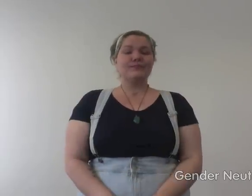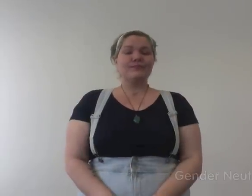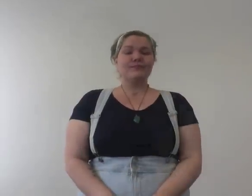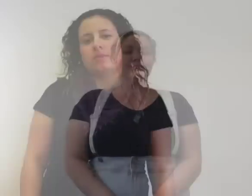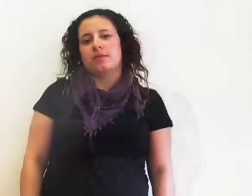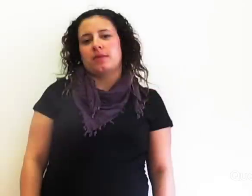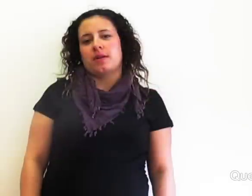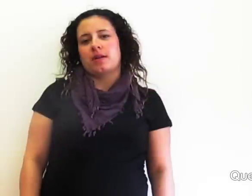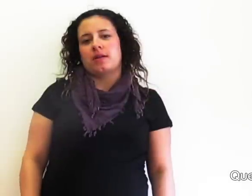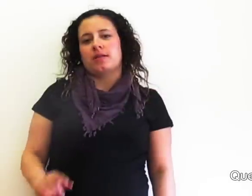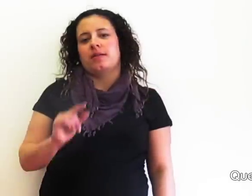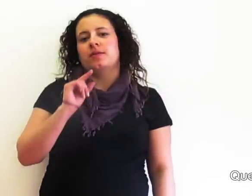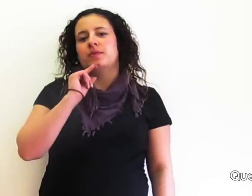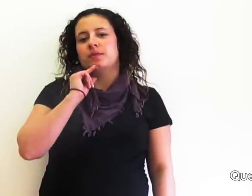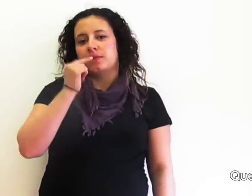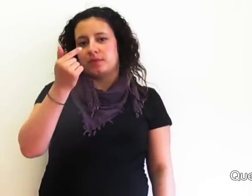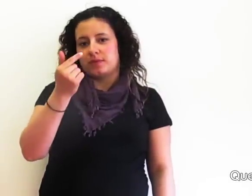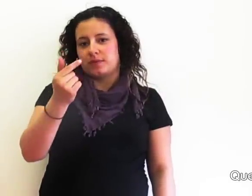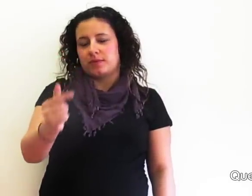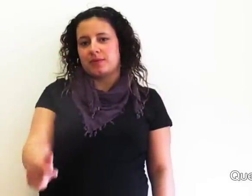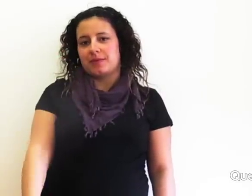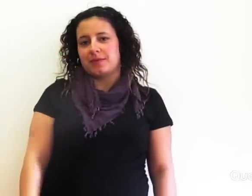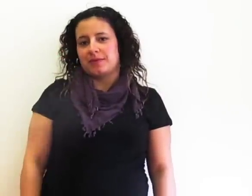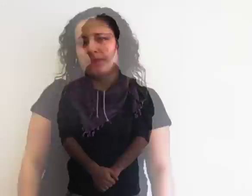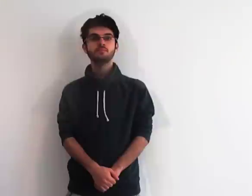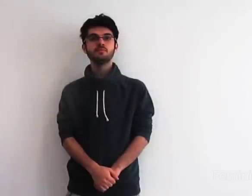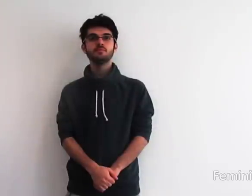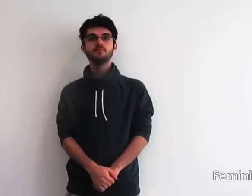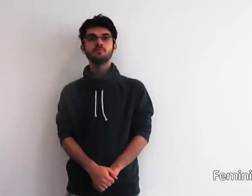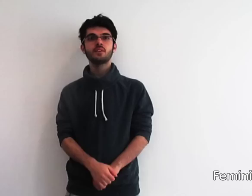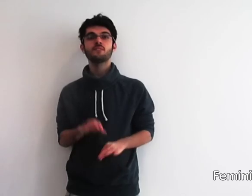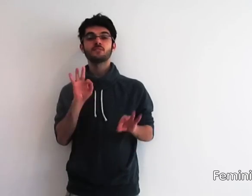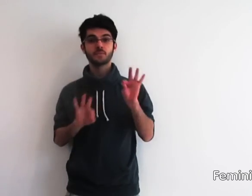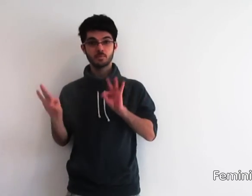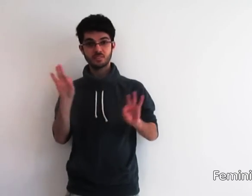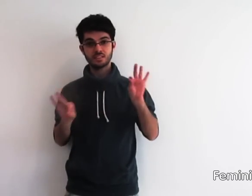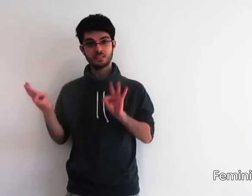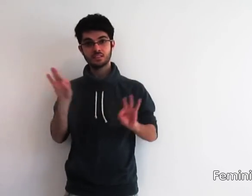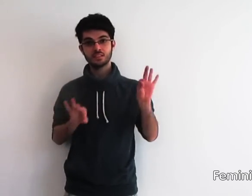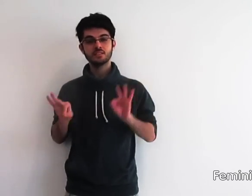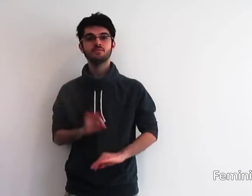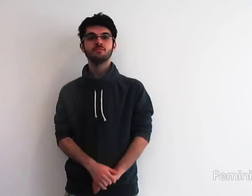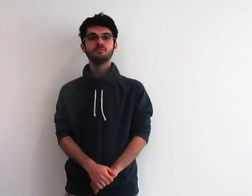QUEER FEMININE